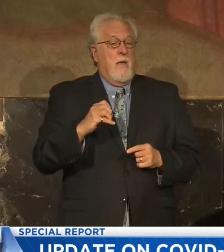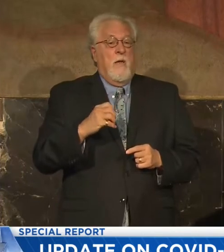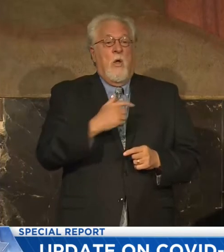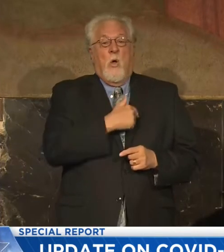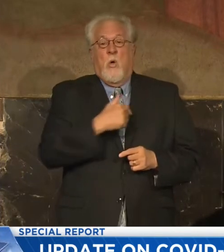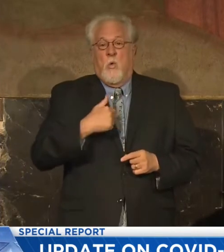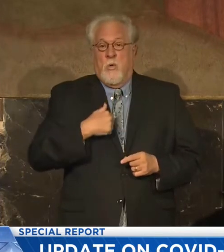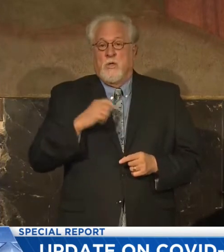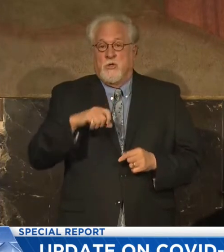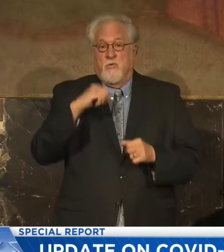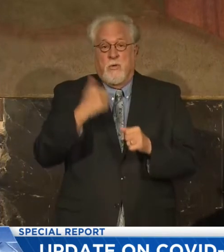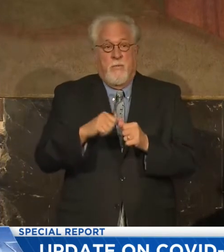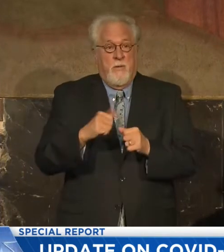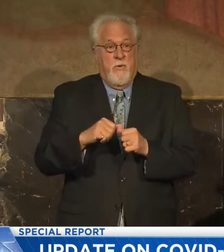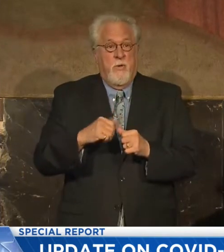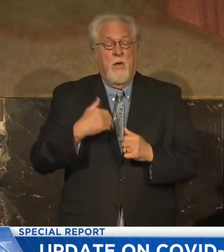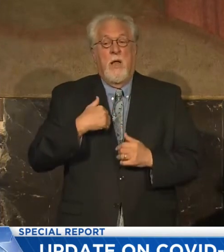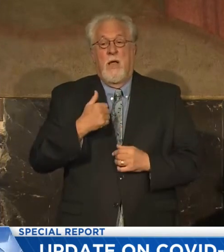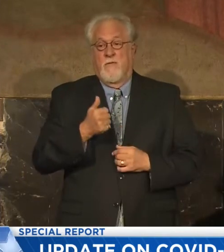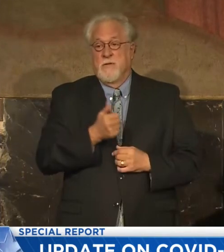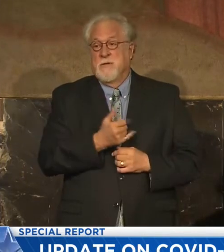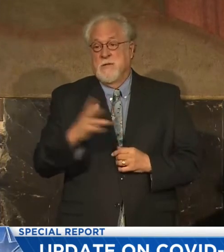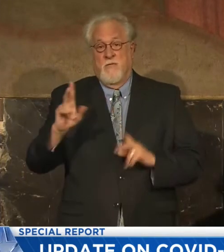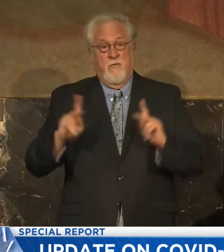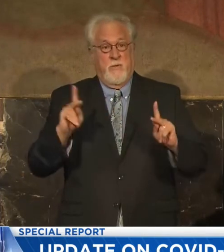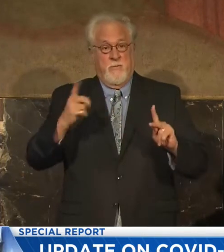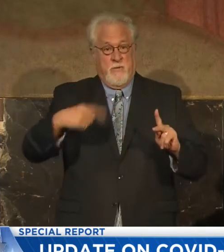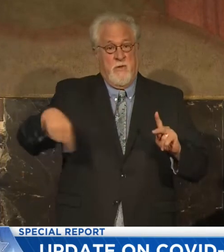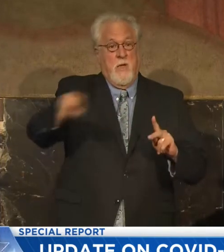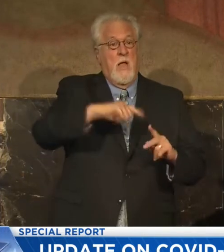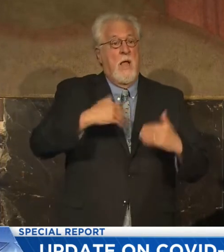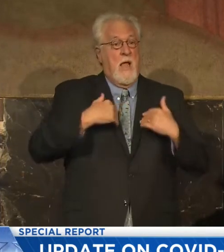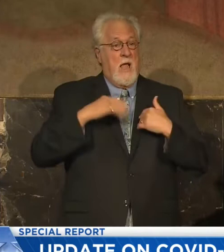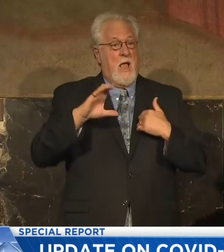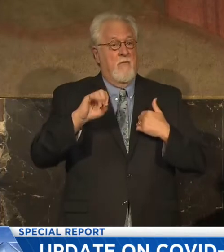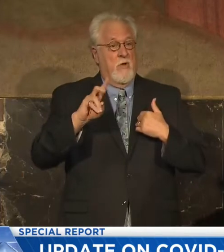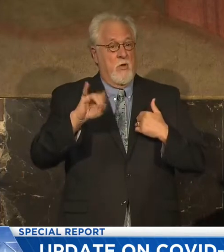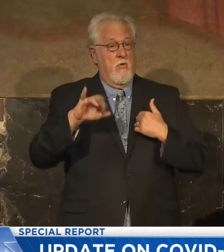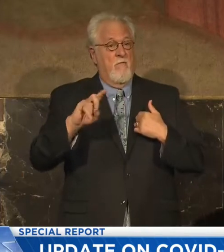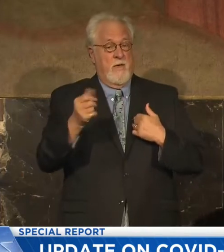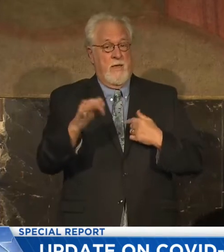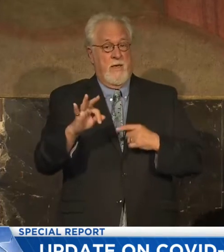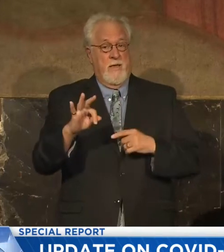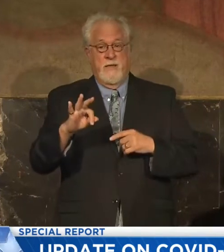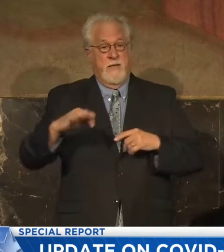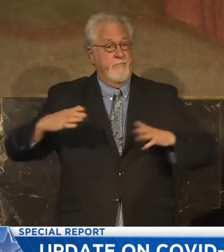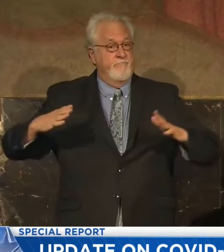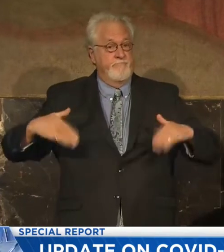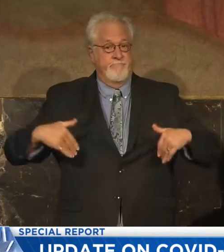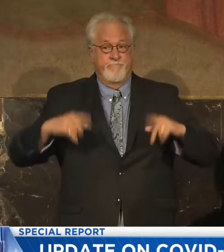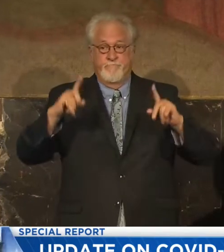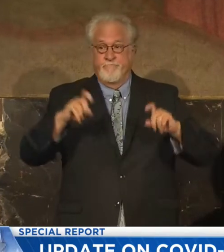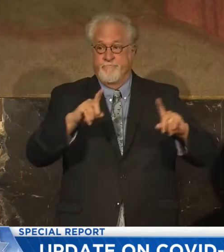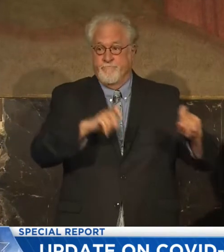THAT NUMBER HAS BEEN REMARKABLY STEADY FOR AT LEAST THE LAST MONTH OR SO. AND WE SHOULD ALWAYS REMEMBER